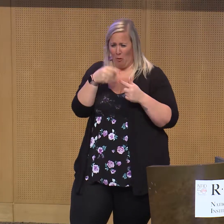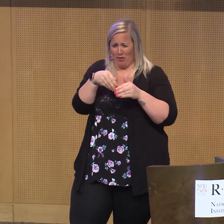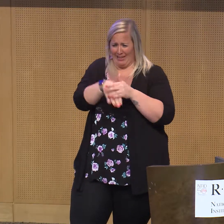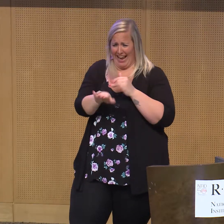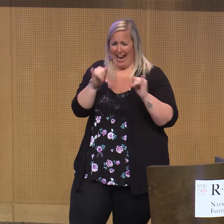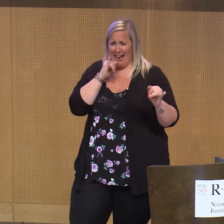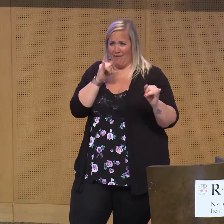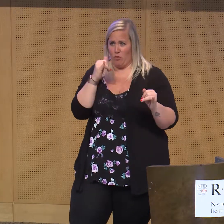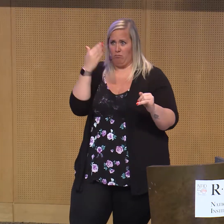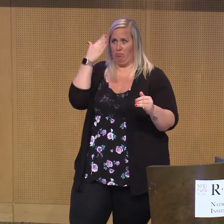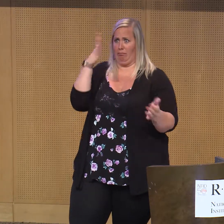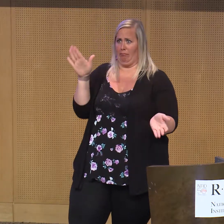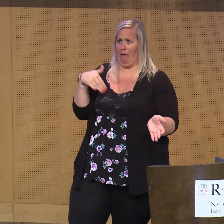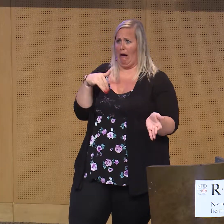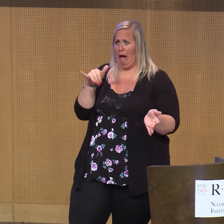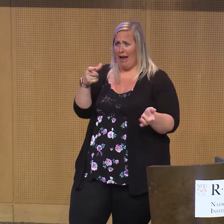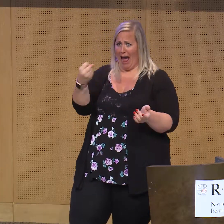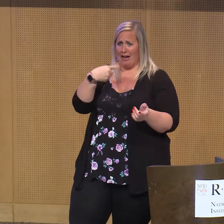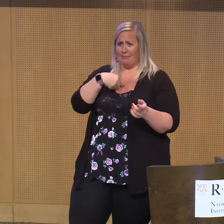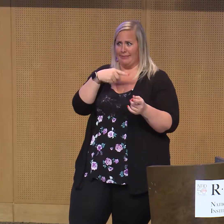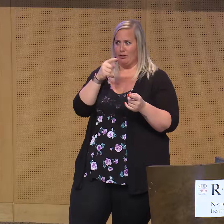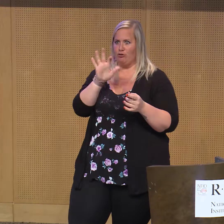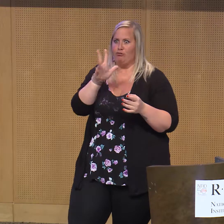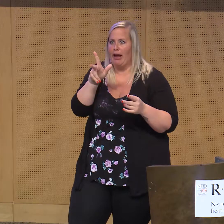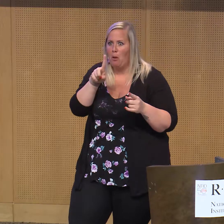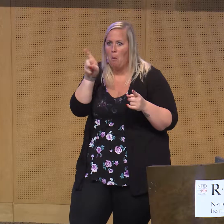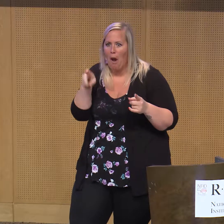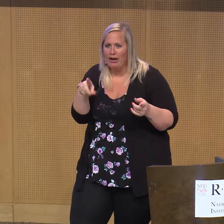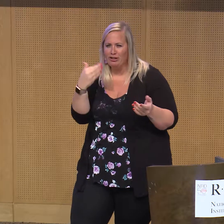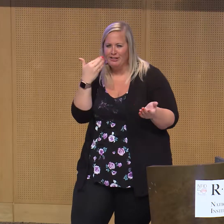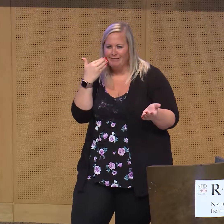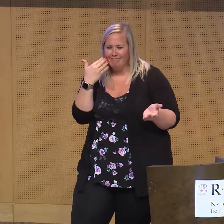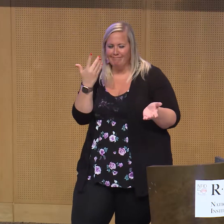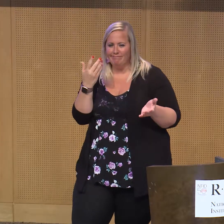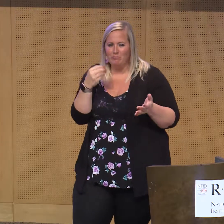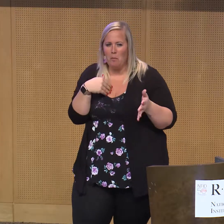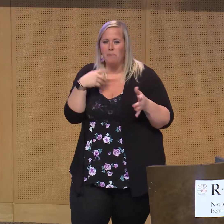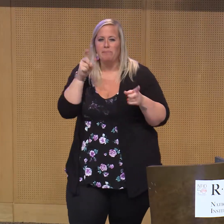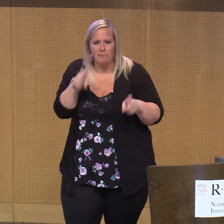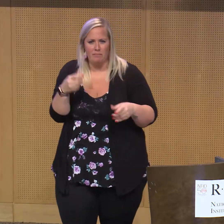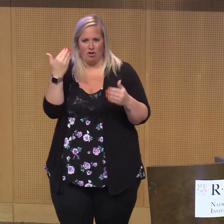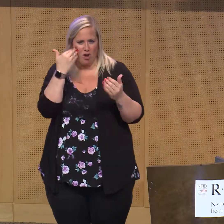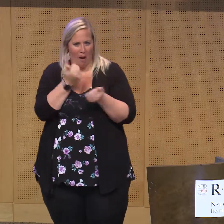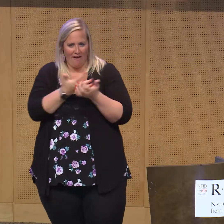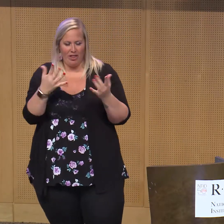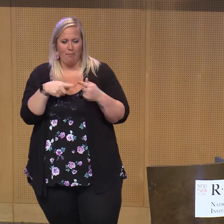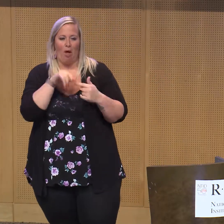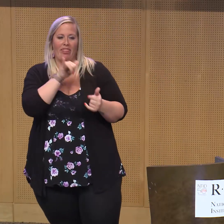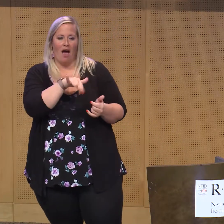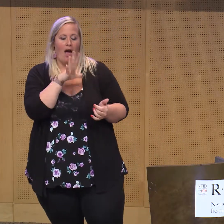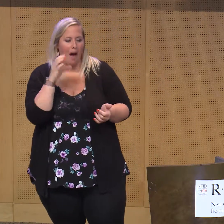what they did, what their values were. You never want to go into an interview completely unfamiliar with the company,